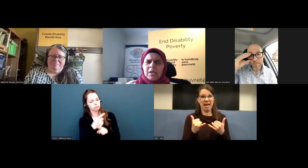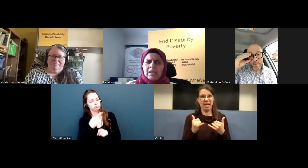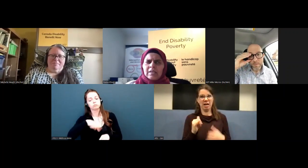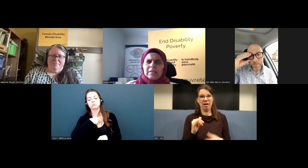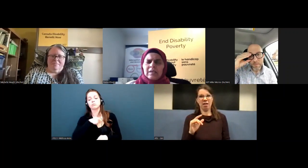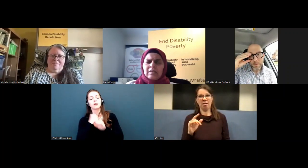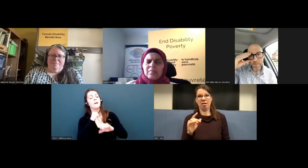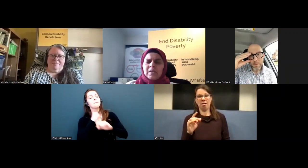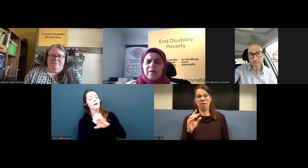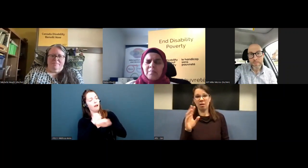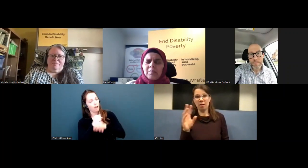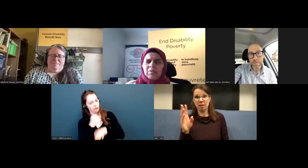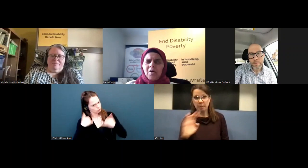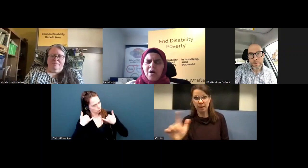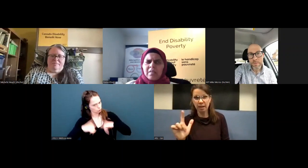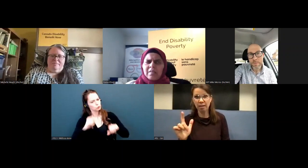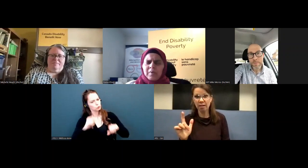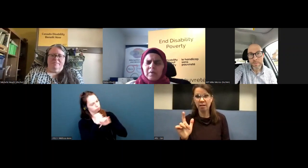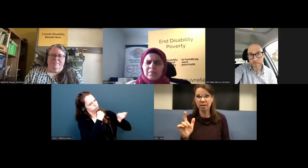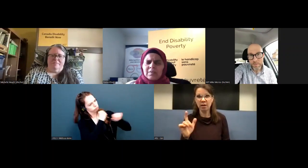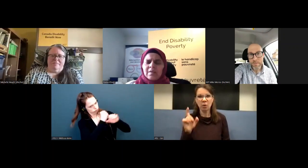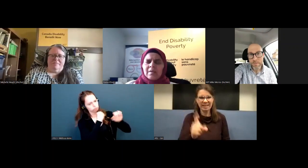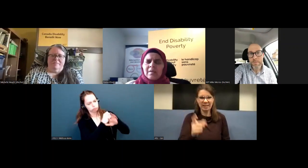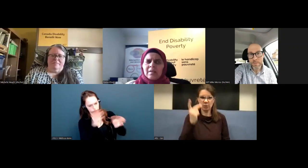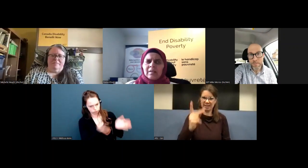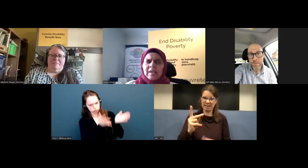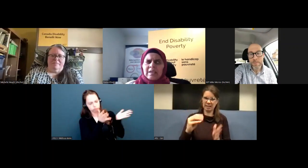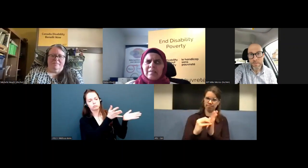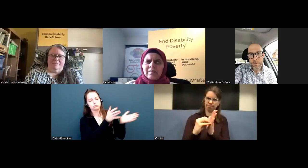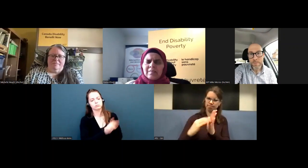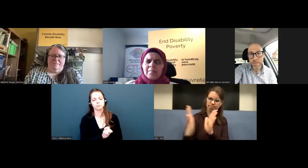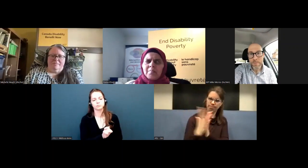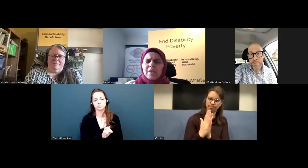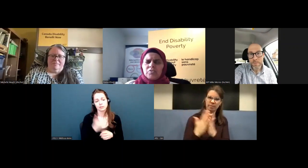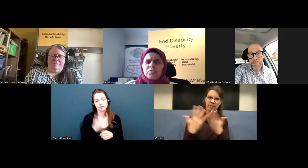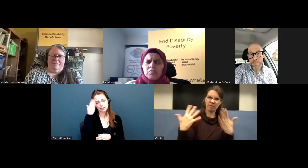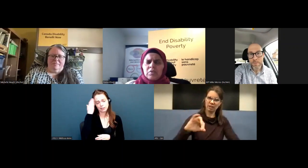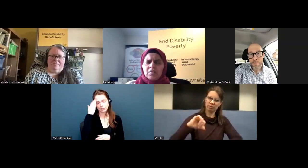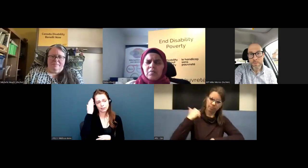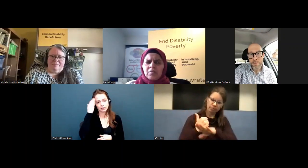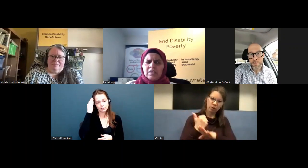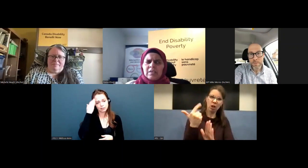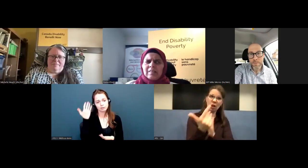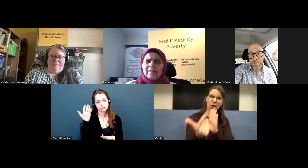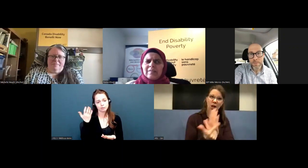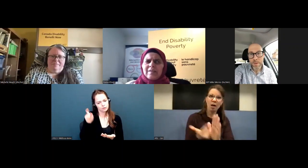IT NEEDS TO BECOME LAW ON THE BOOKS, LATEST BY JUNE. WE NEED THIS DONE.